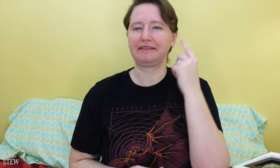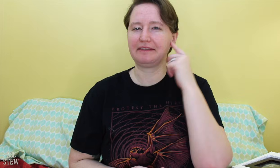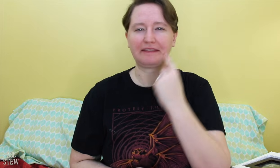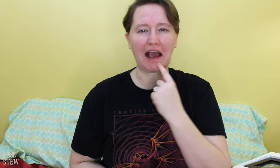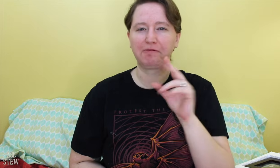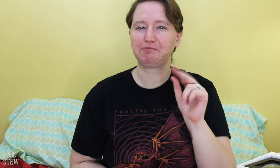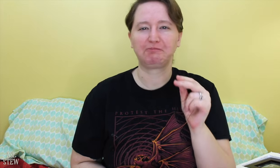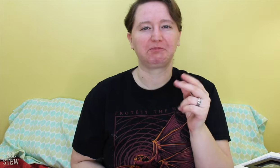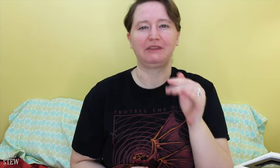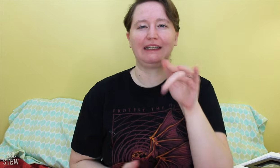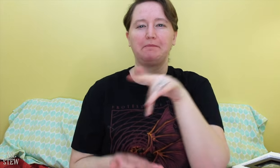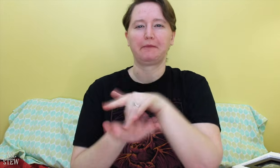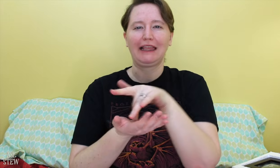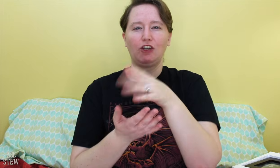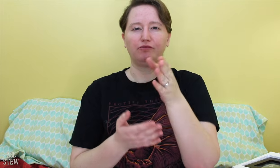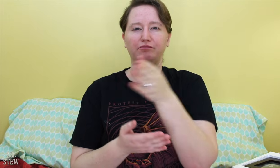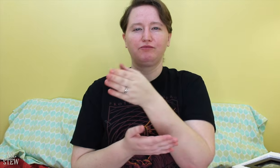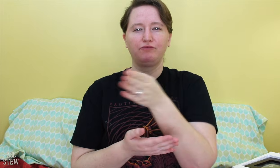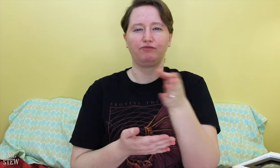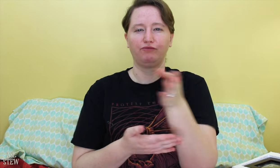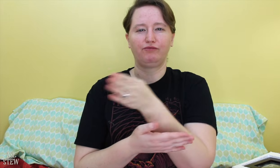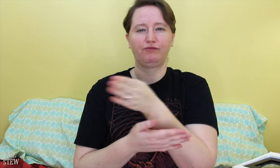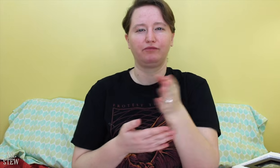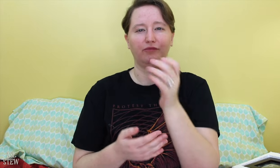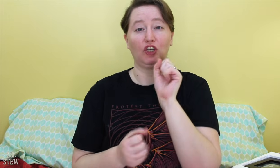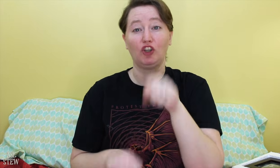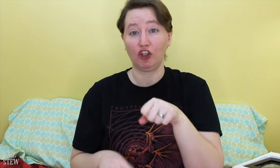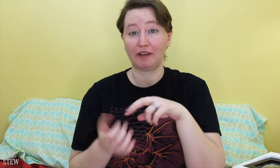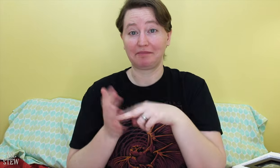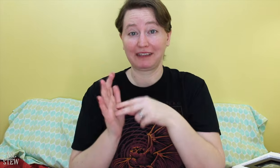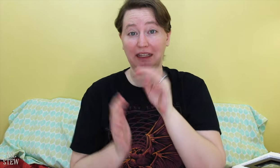who feel they're not hearing, but they're not Deaf, culturally Deaf.